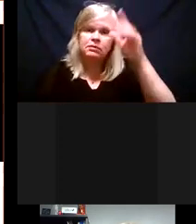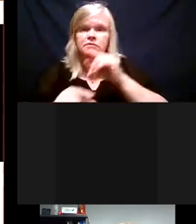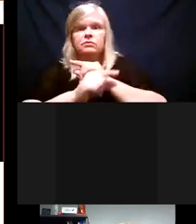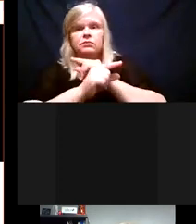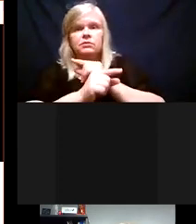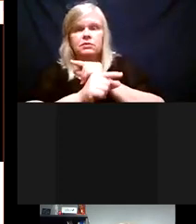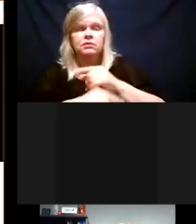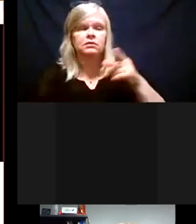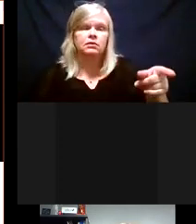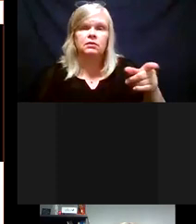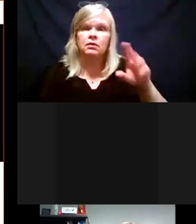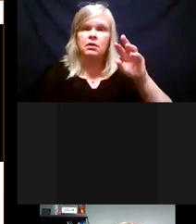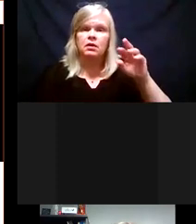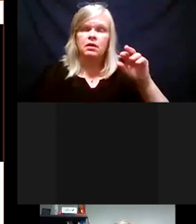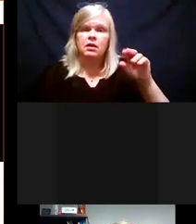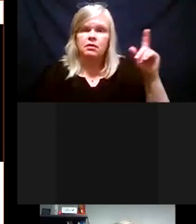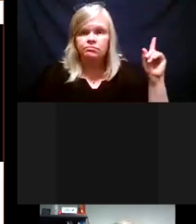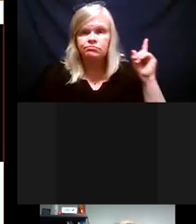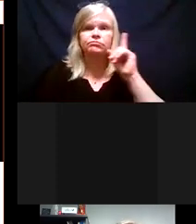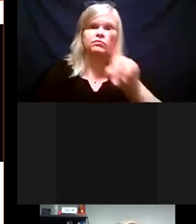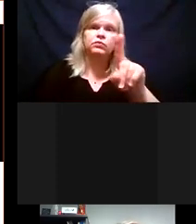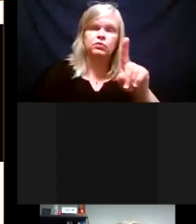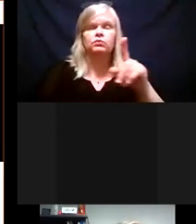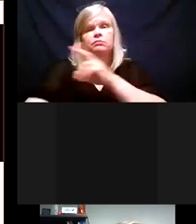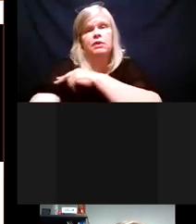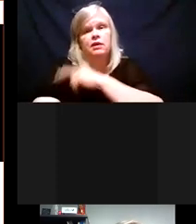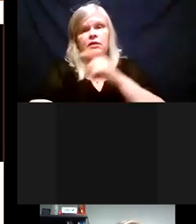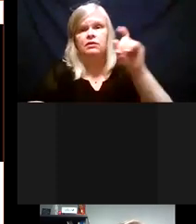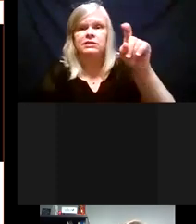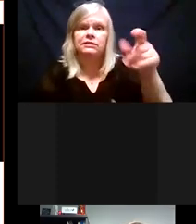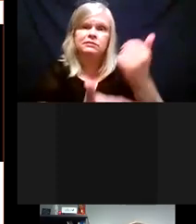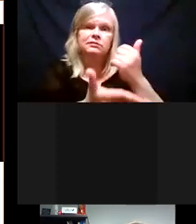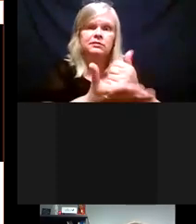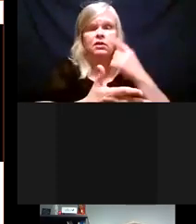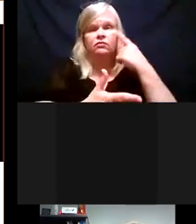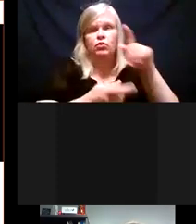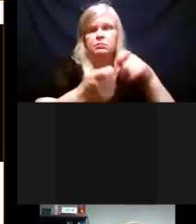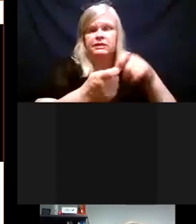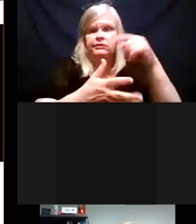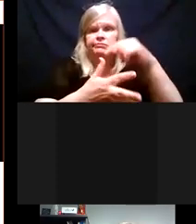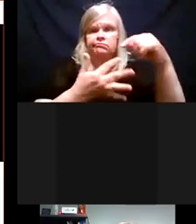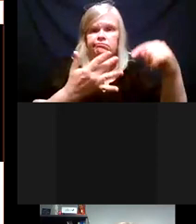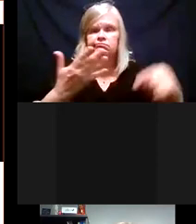THE MINOR PRESENTS TO THE HOSPITAL FOR TREATMENT FOR CERTAIN THINGS. ALSO THERE'S AN IMPORTANT